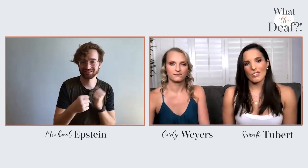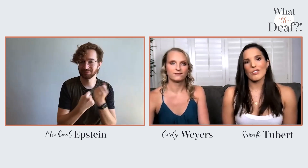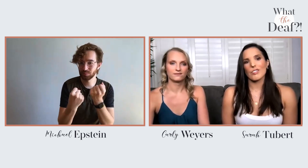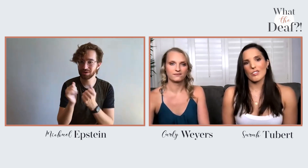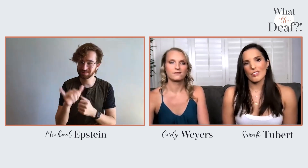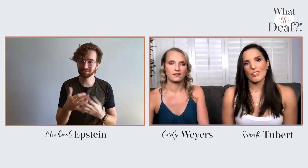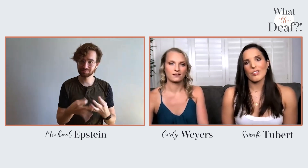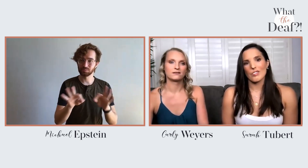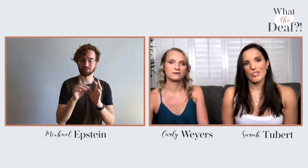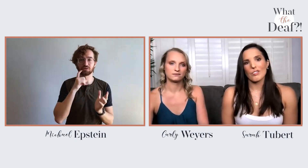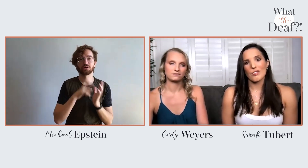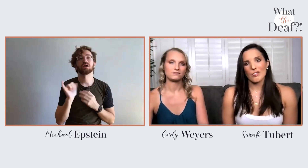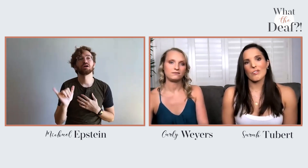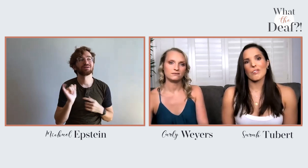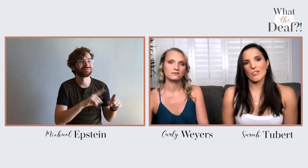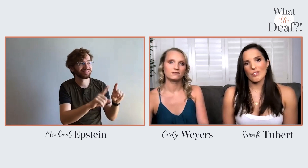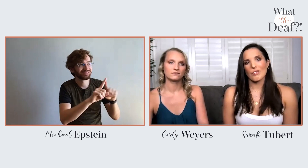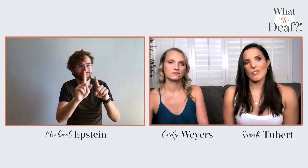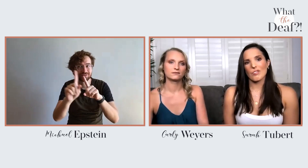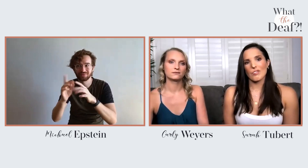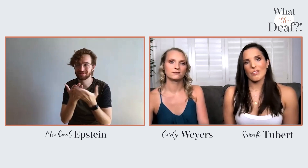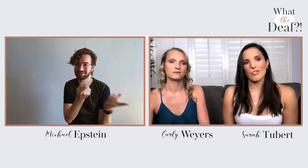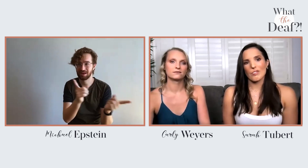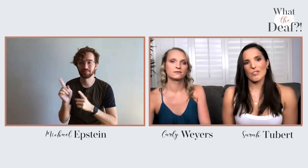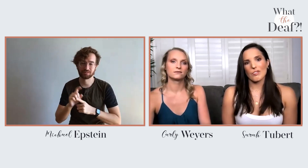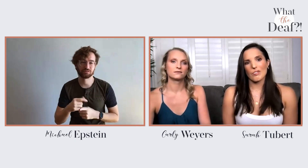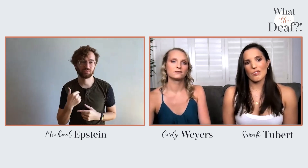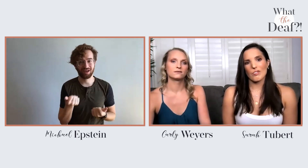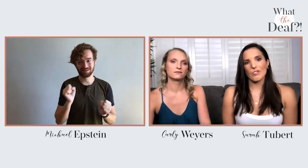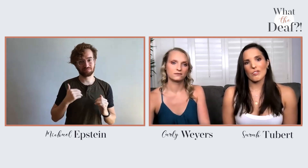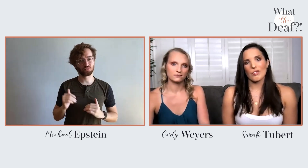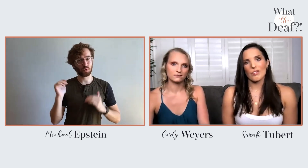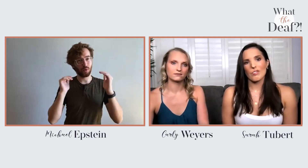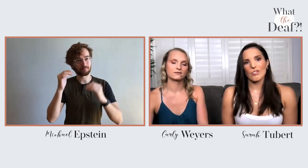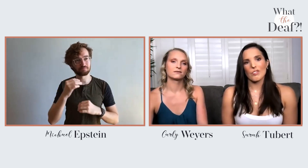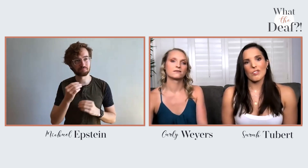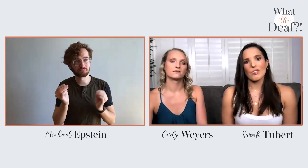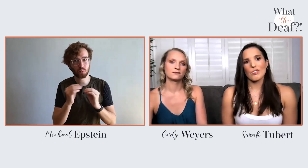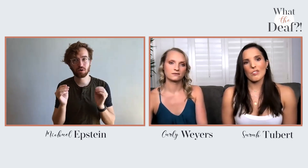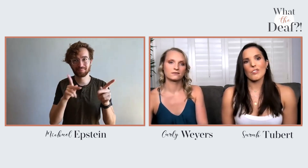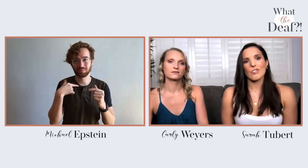and support each other and lift each other up. There are so many different things happening within our community and the more I grow up,